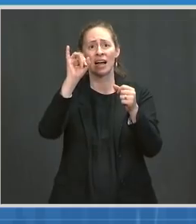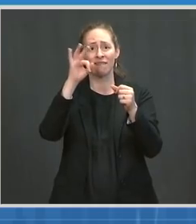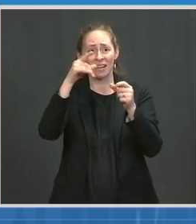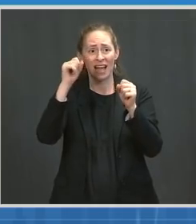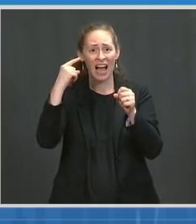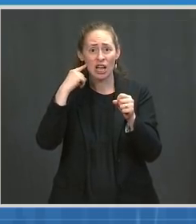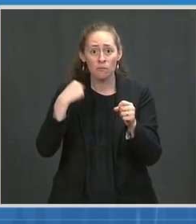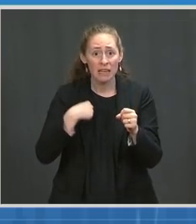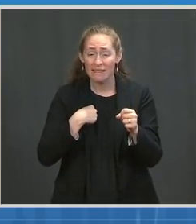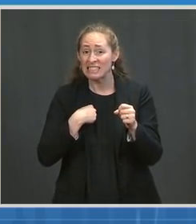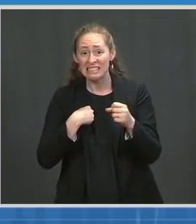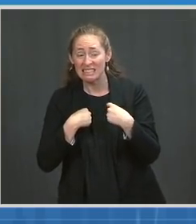Yeah, they can't hear.